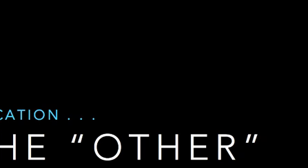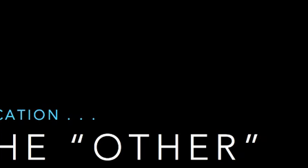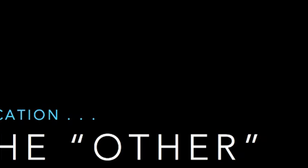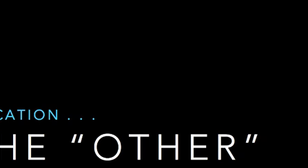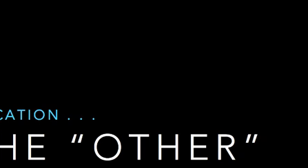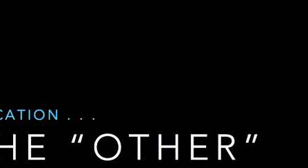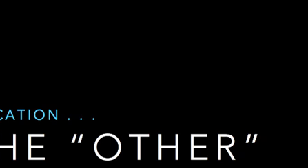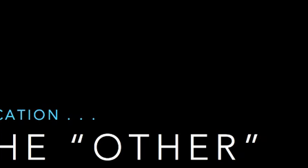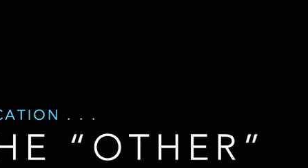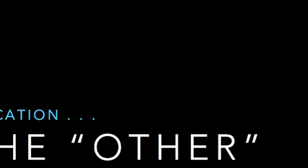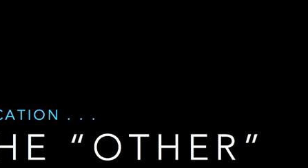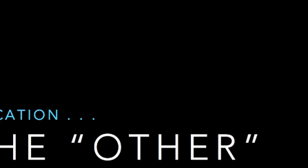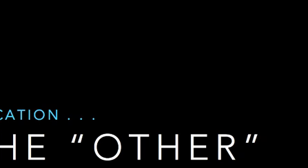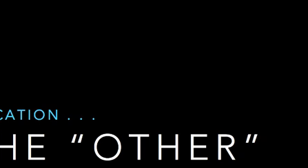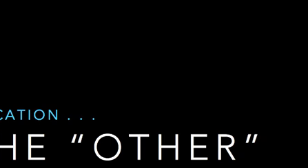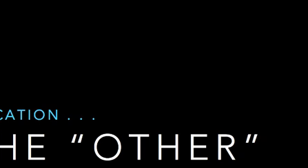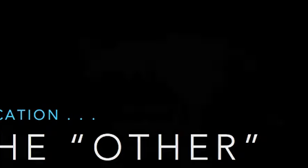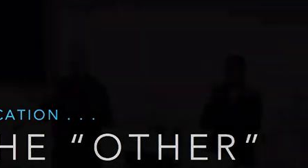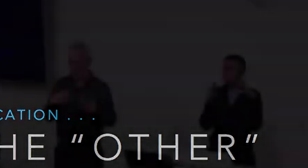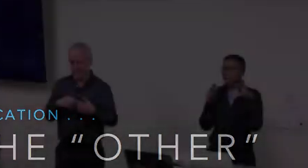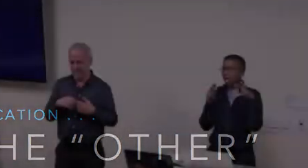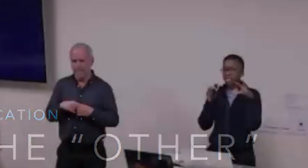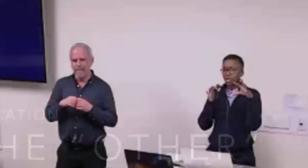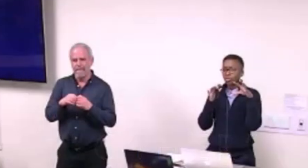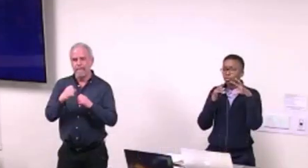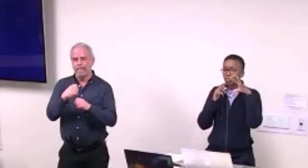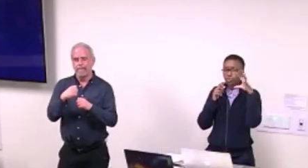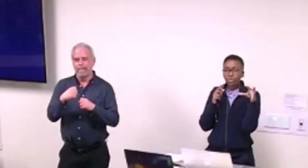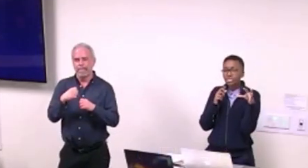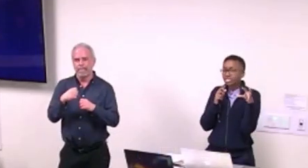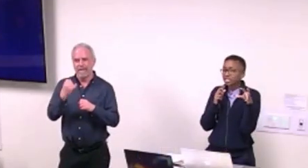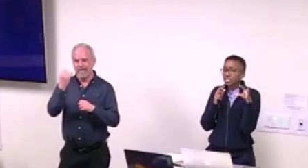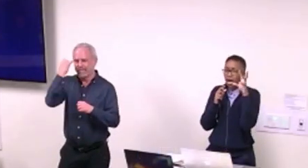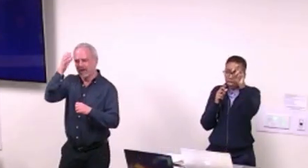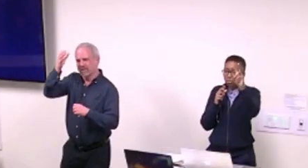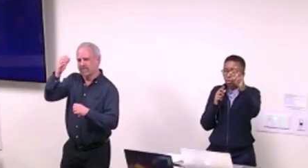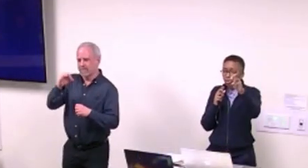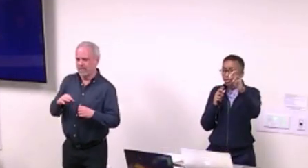So this idea of making bodies that were previously unimportant